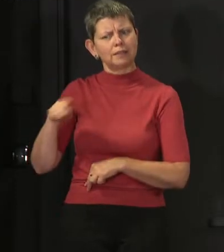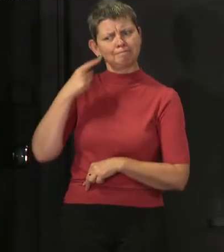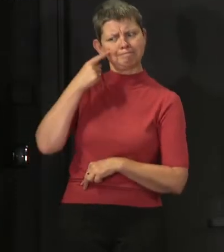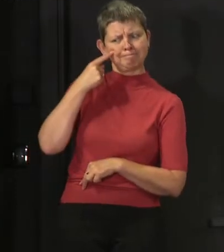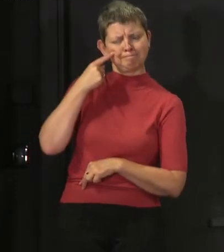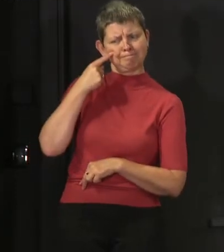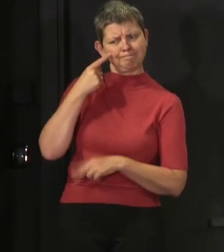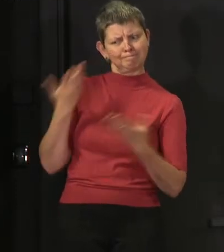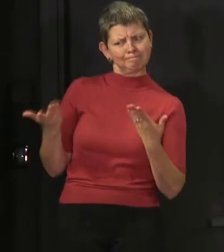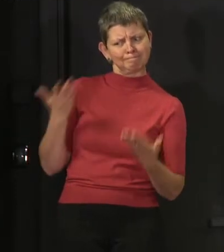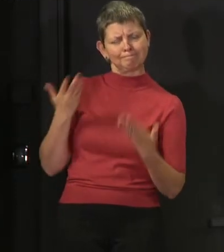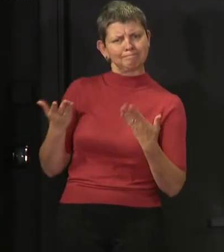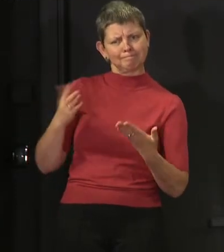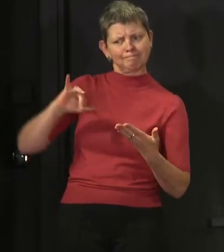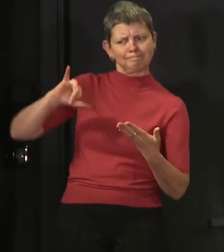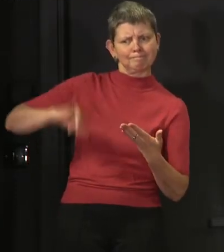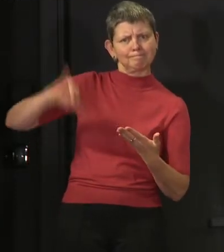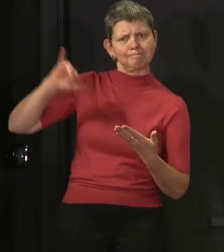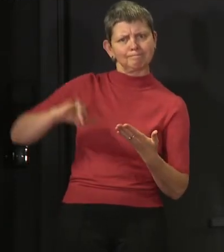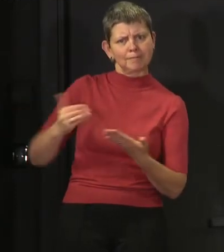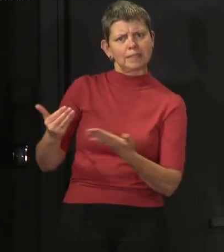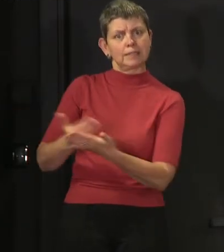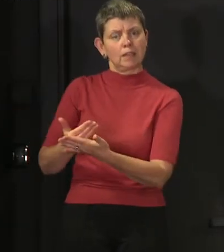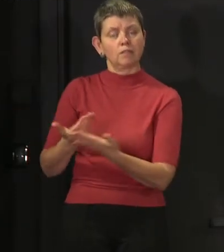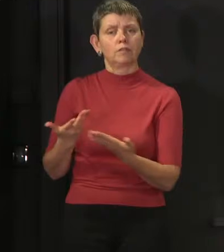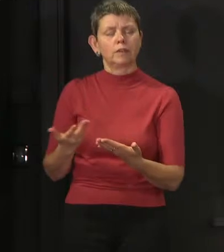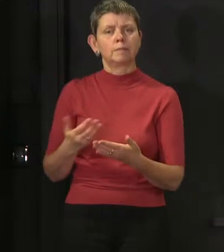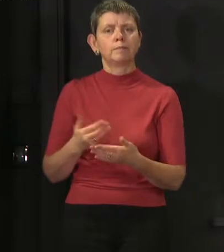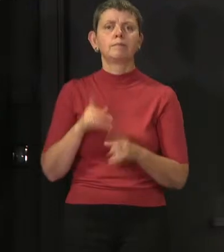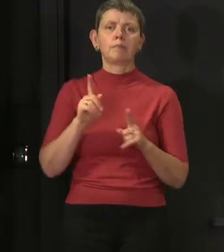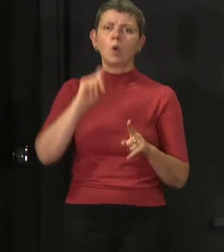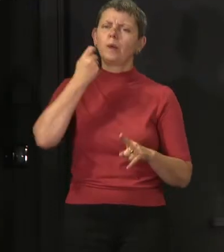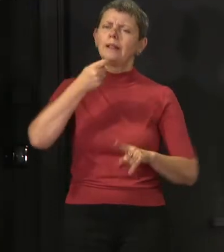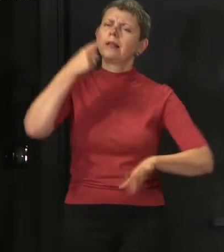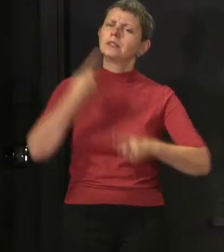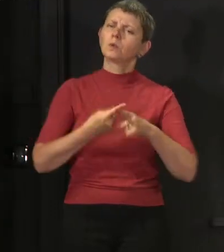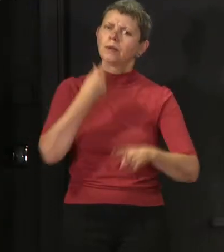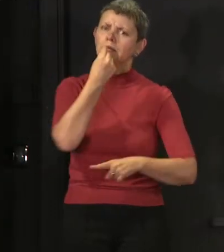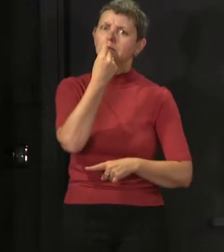as I say, hopefully rational decisions on the basis of that, and we will do that as quickly as possible.